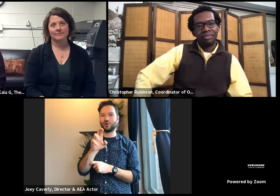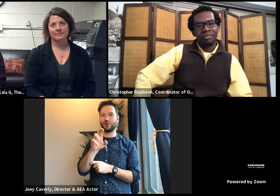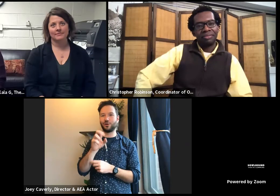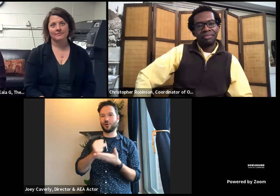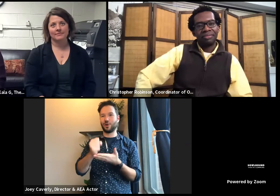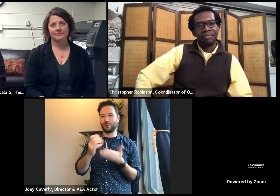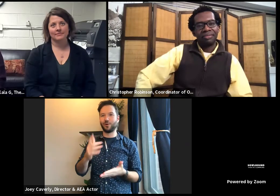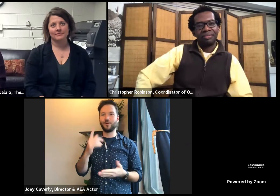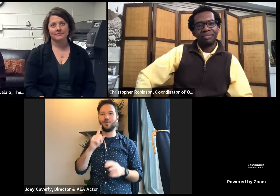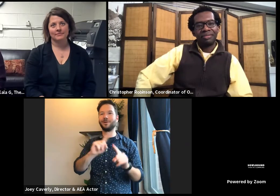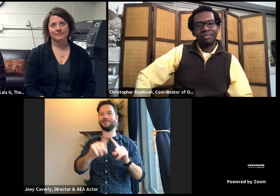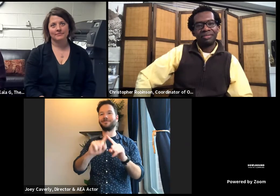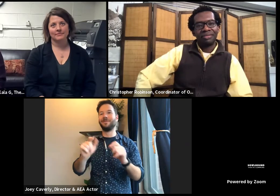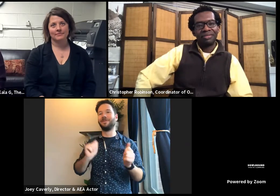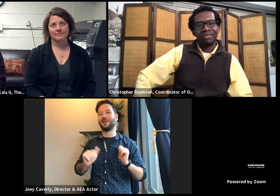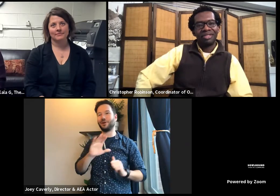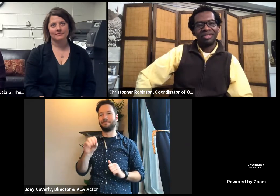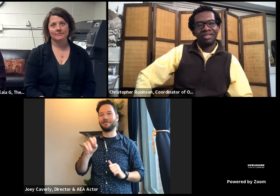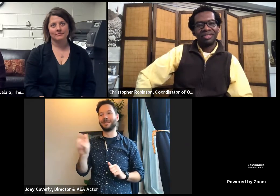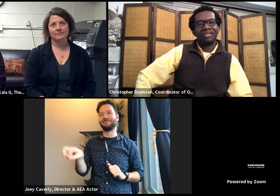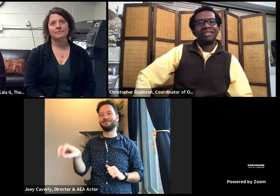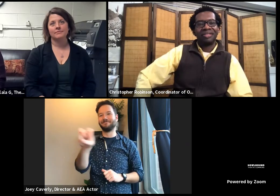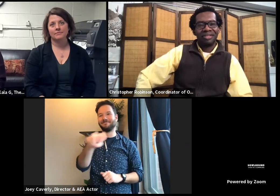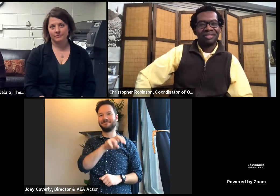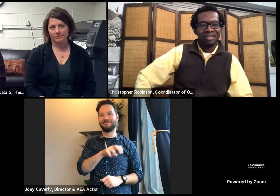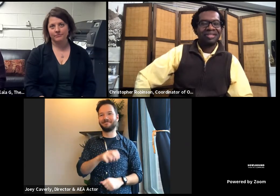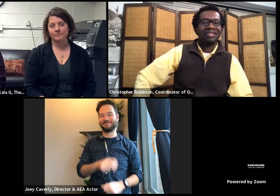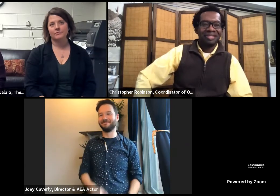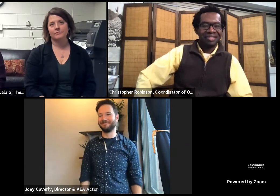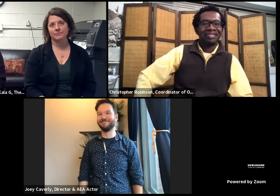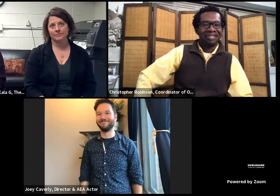and I also work as a carpenter for various theater companies in the region.